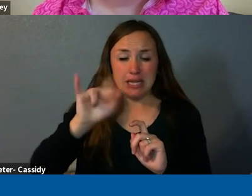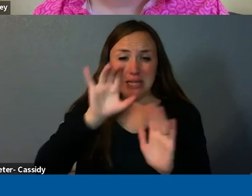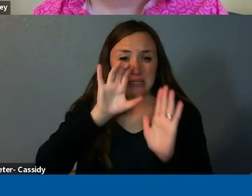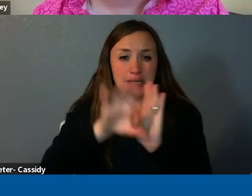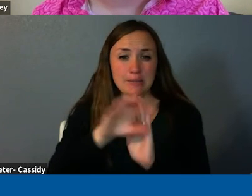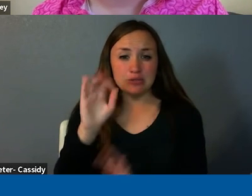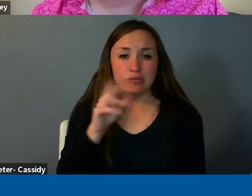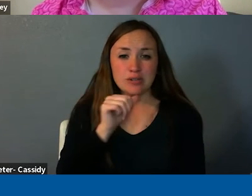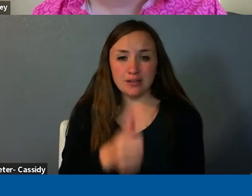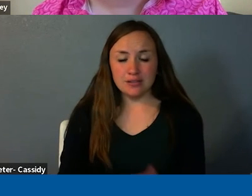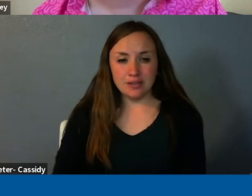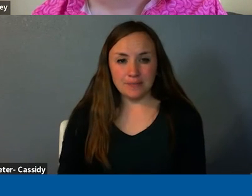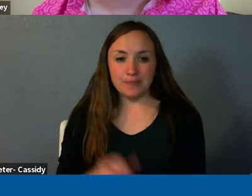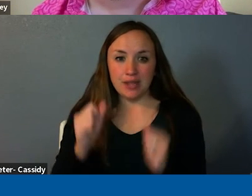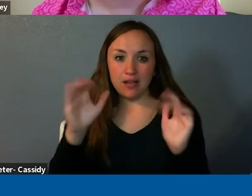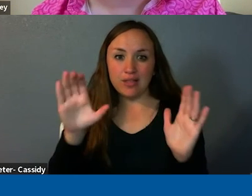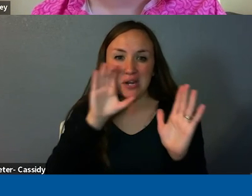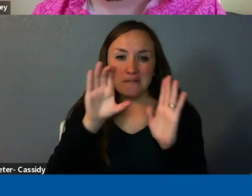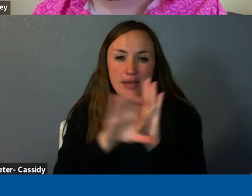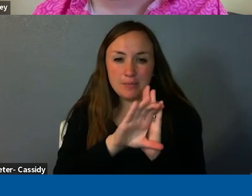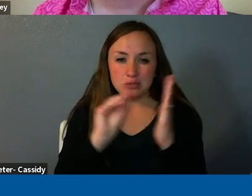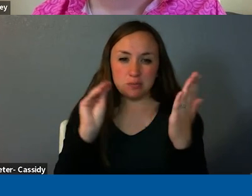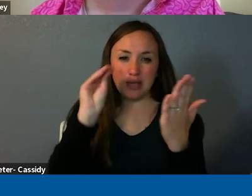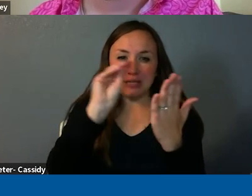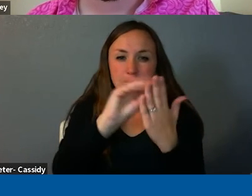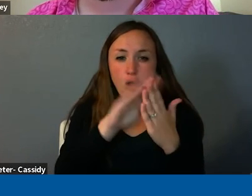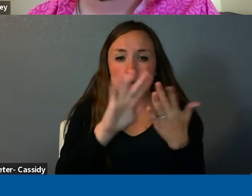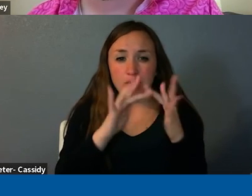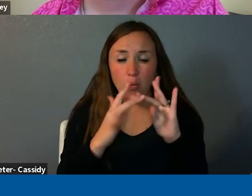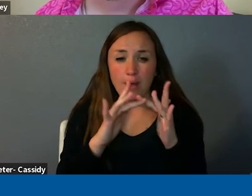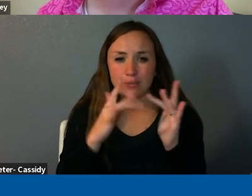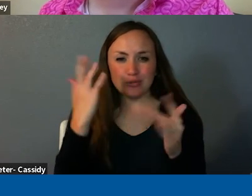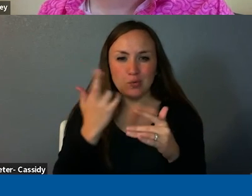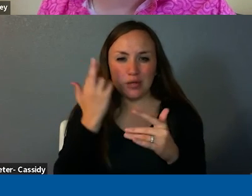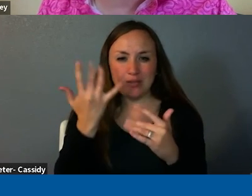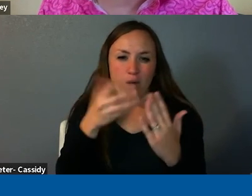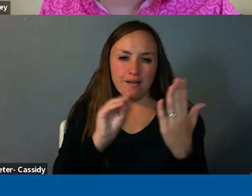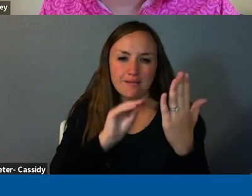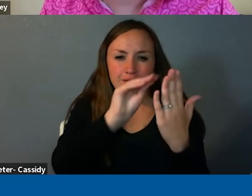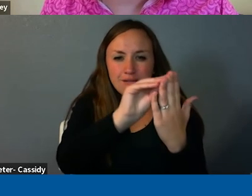and a lot of image placement on the modern web is very intentional. So chances are good that this image has been put there